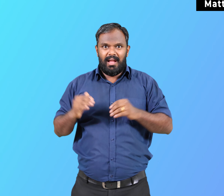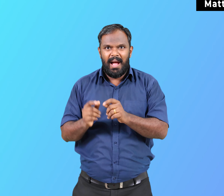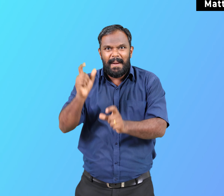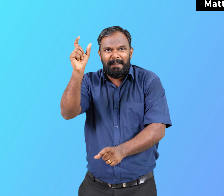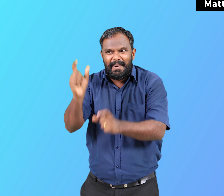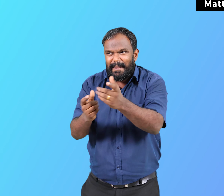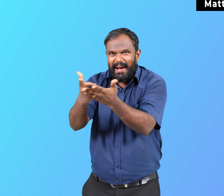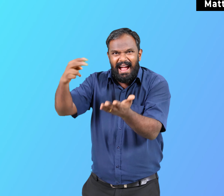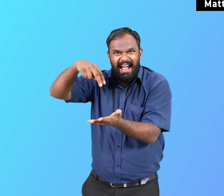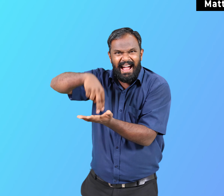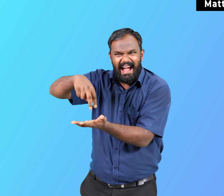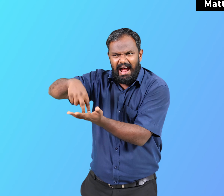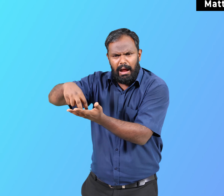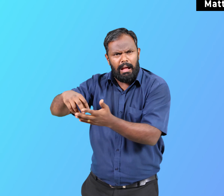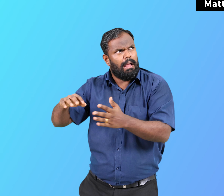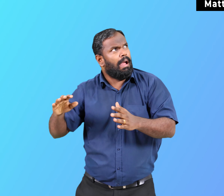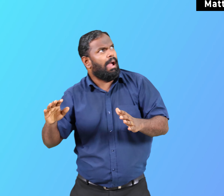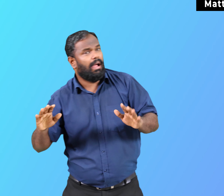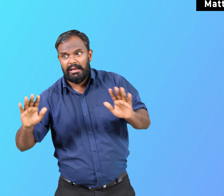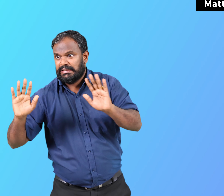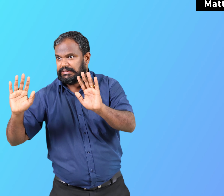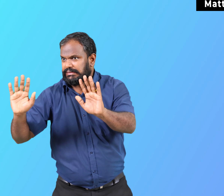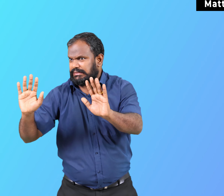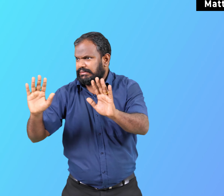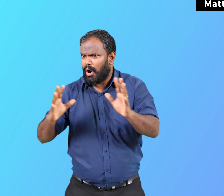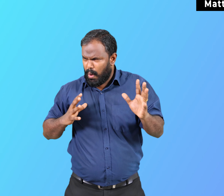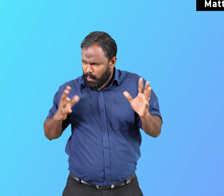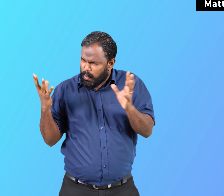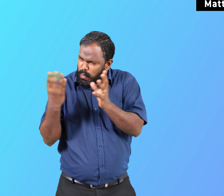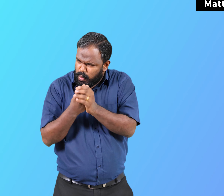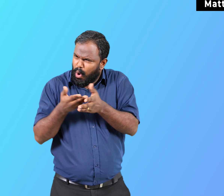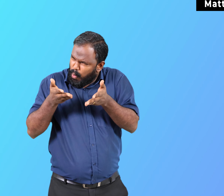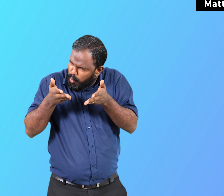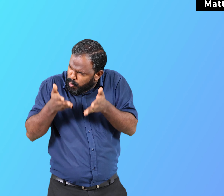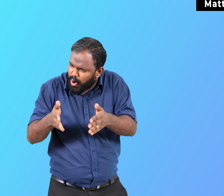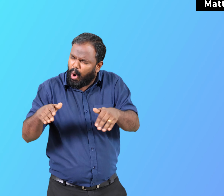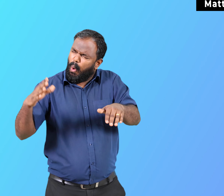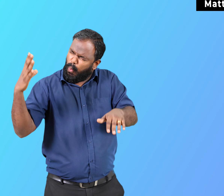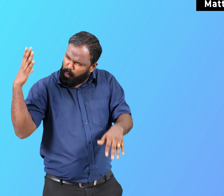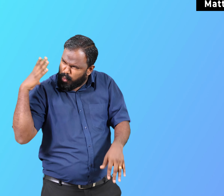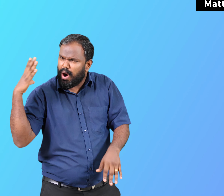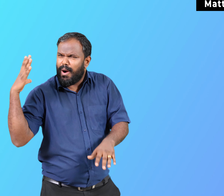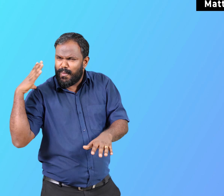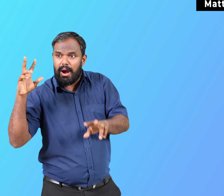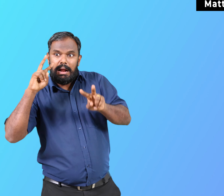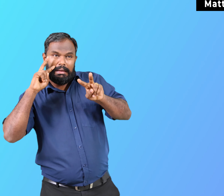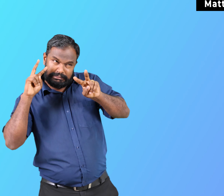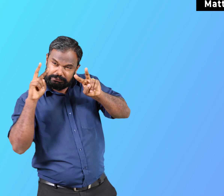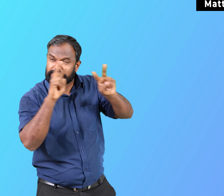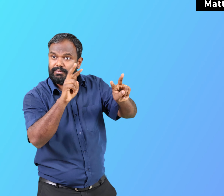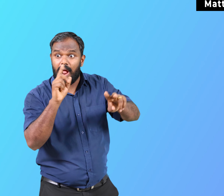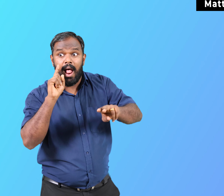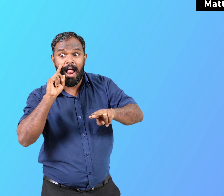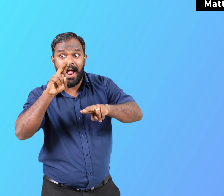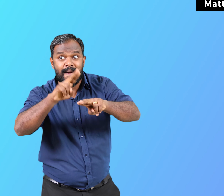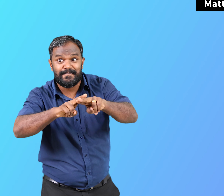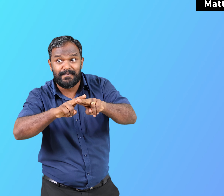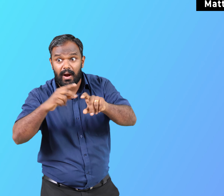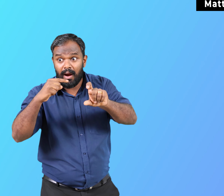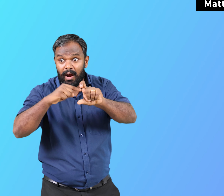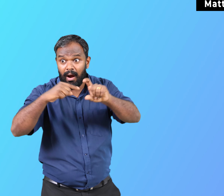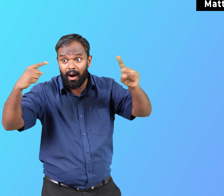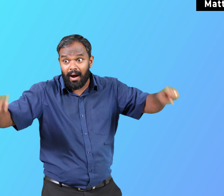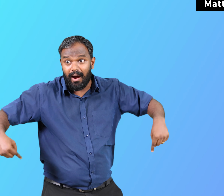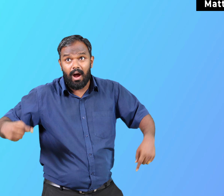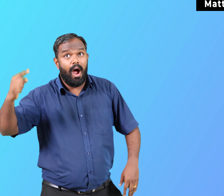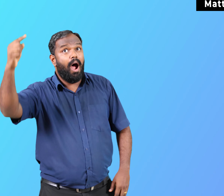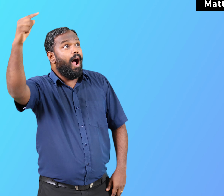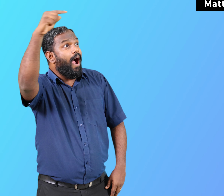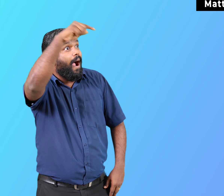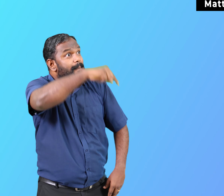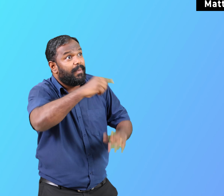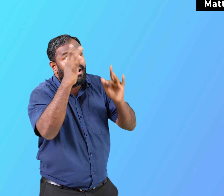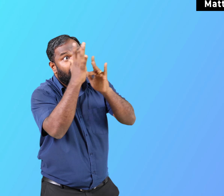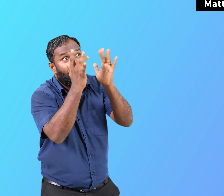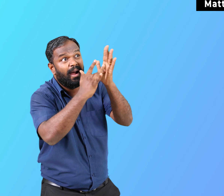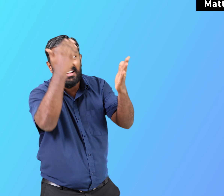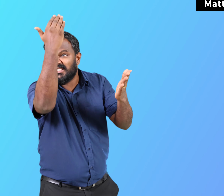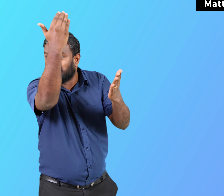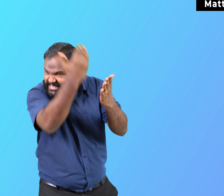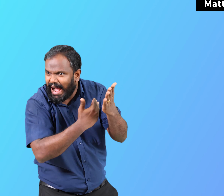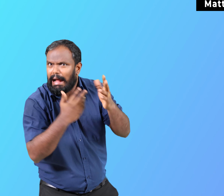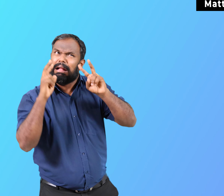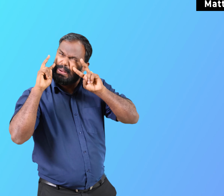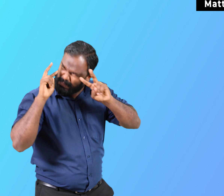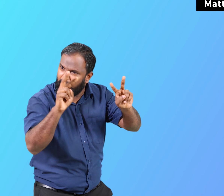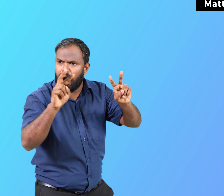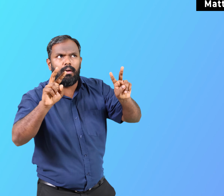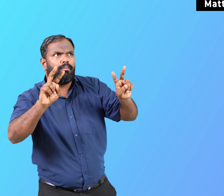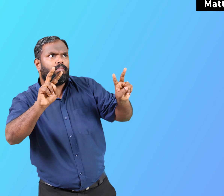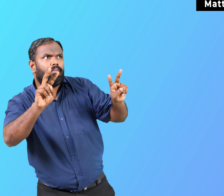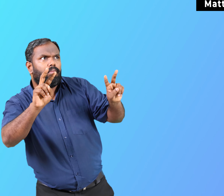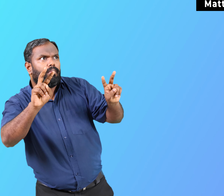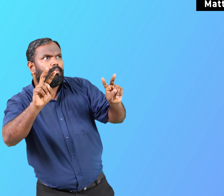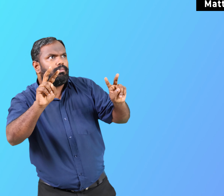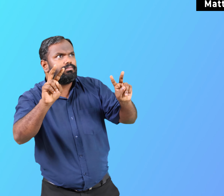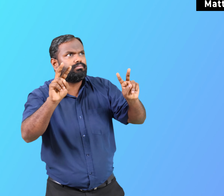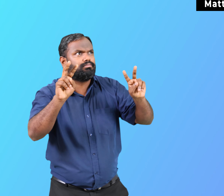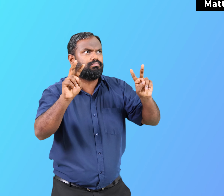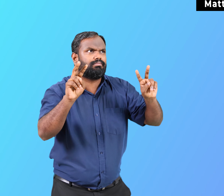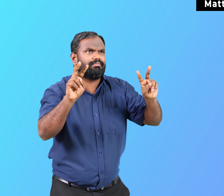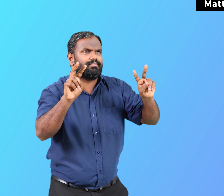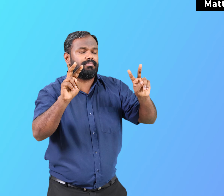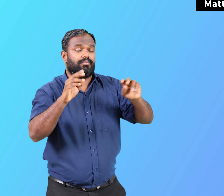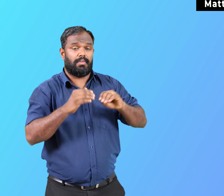But the others said, “We should wait now and see if Elijah will come to save him.”